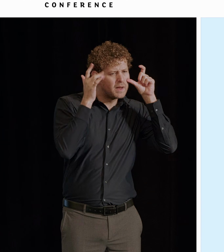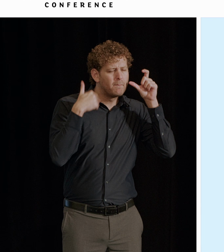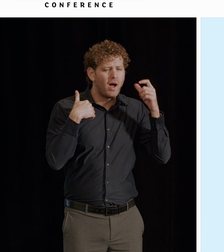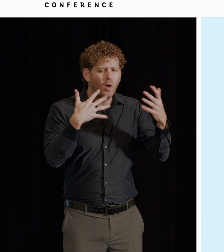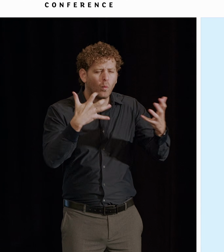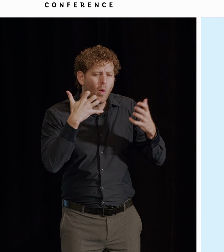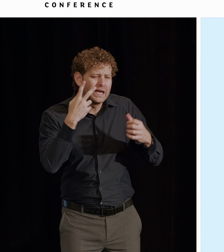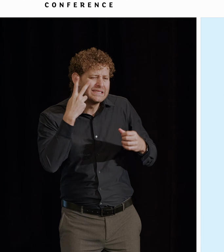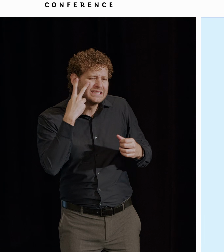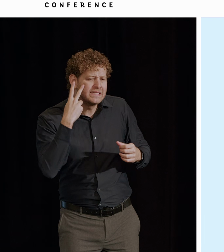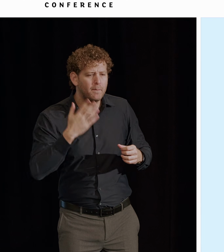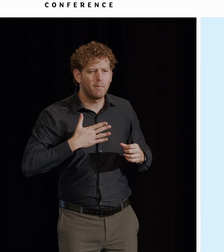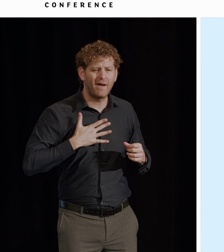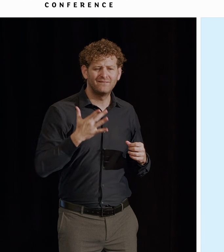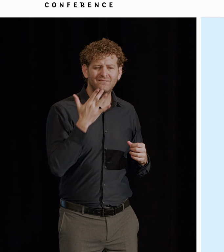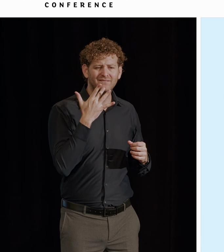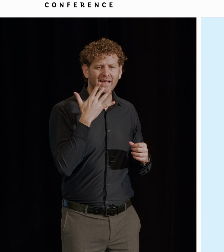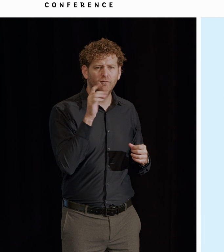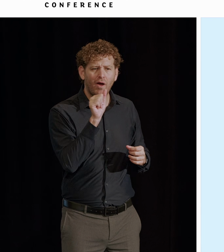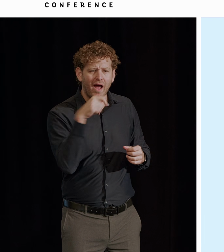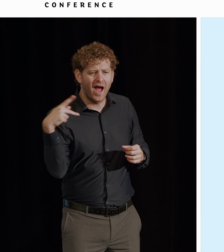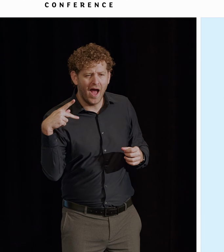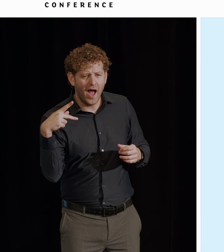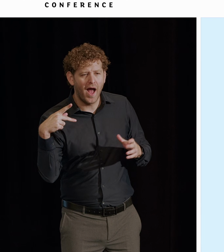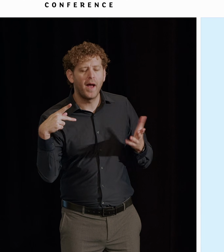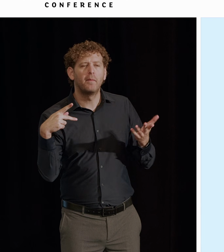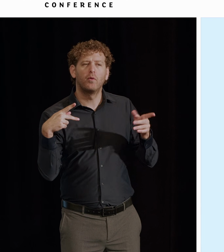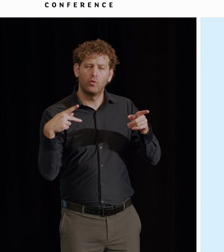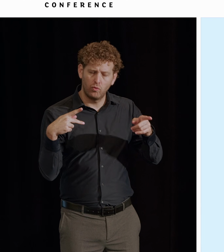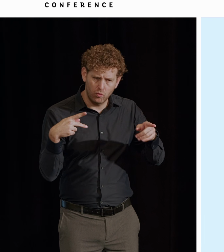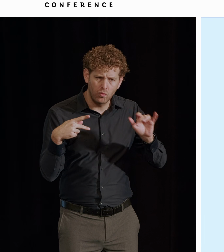We heard you, and at Connect, we announced the Device Access Toolkit,